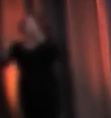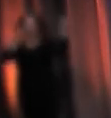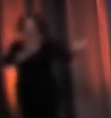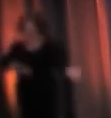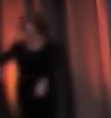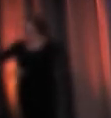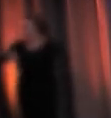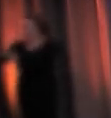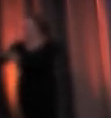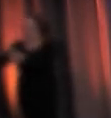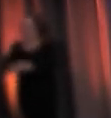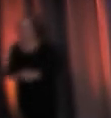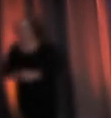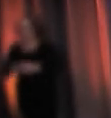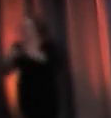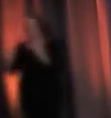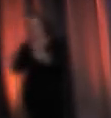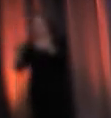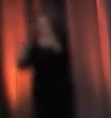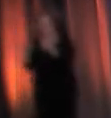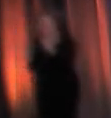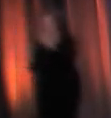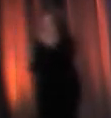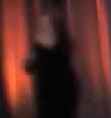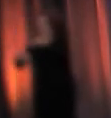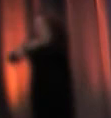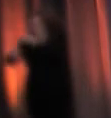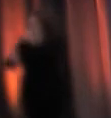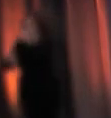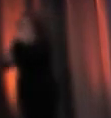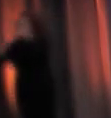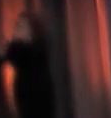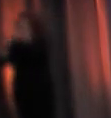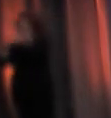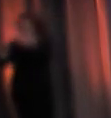il y aura également deux moments pour des ateliers